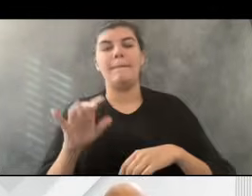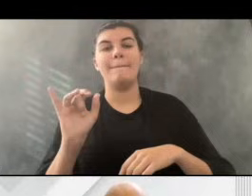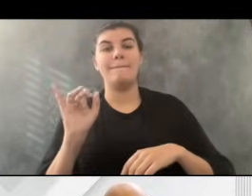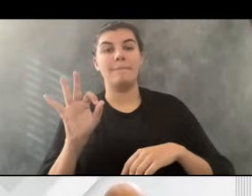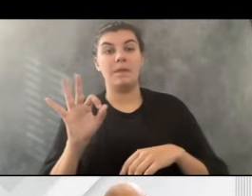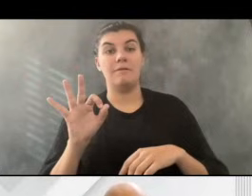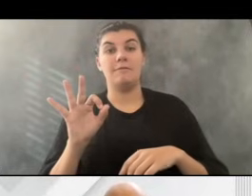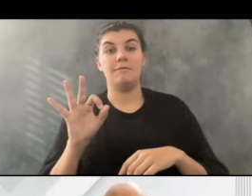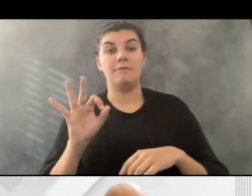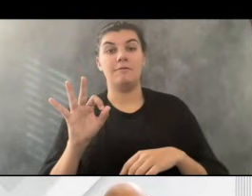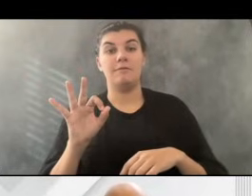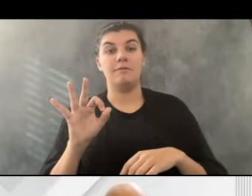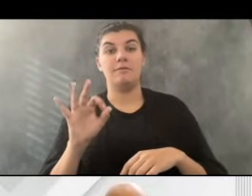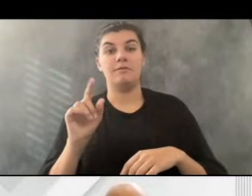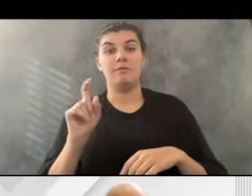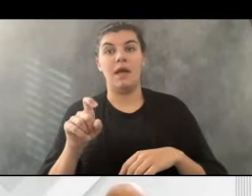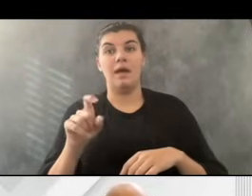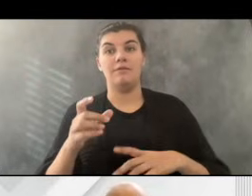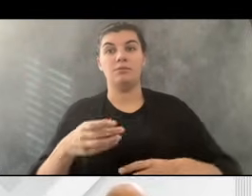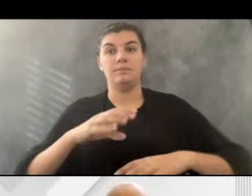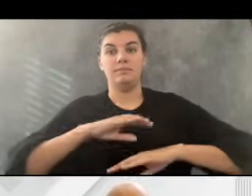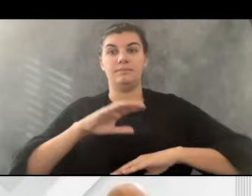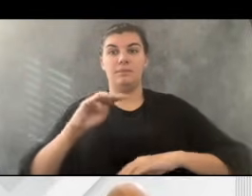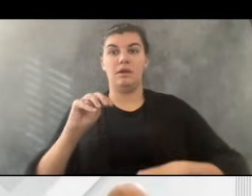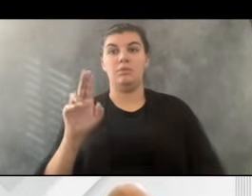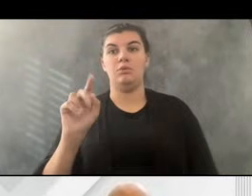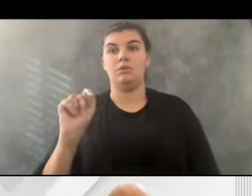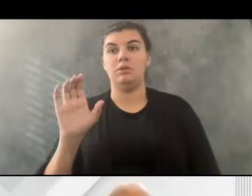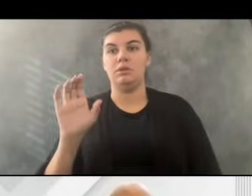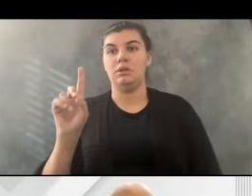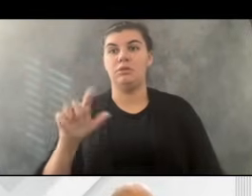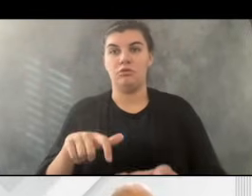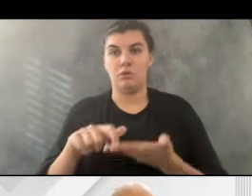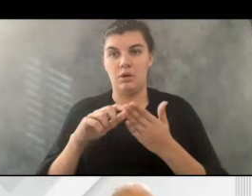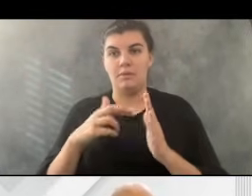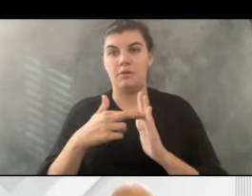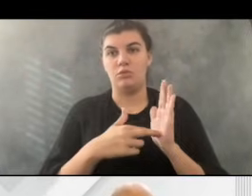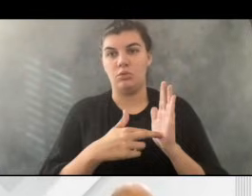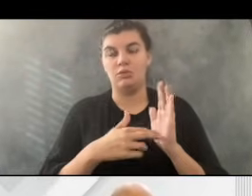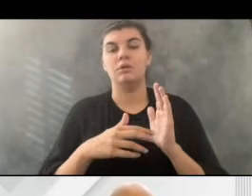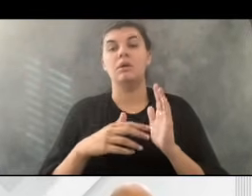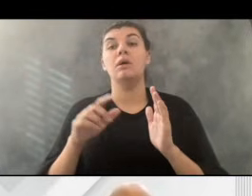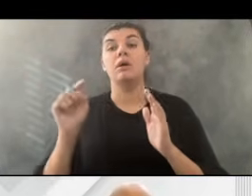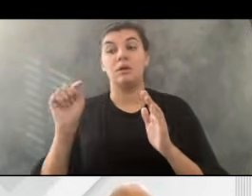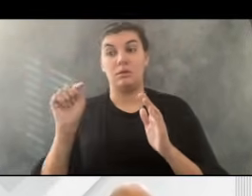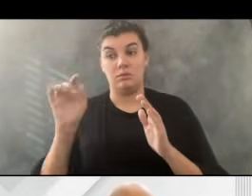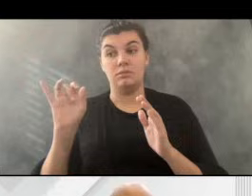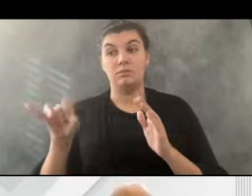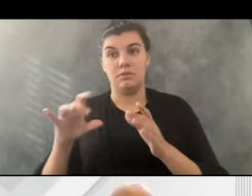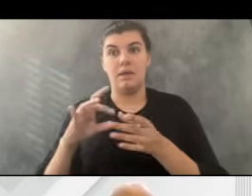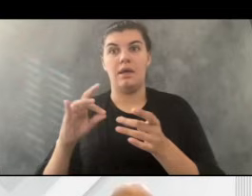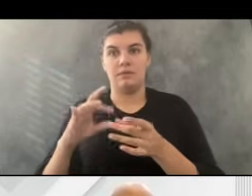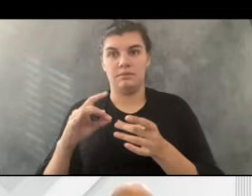having to meet MUTCD requirements that MUTCD requirement is much higher than 80 inches.